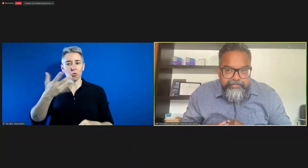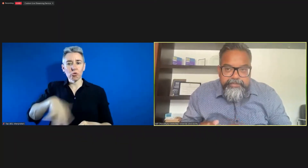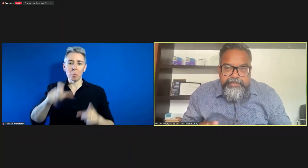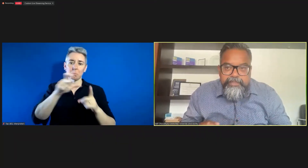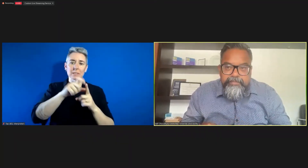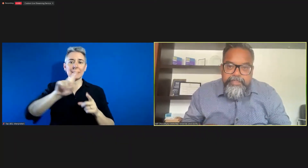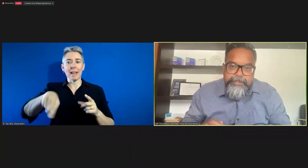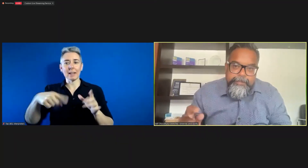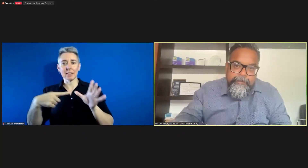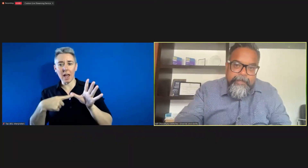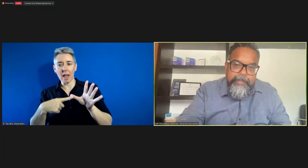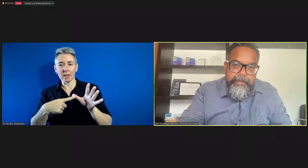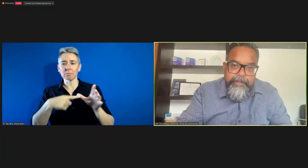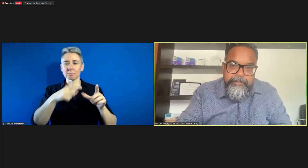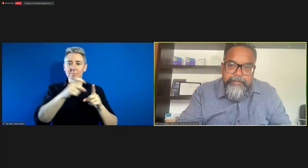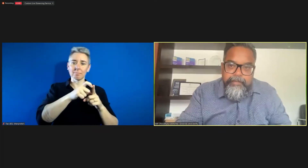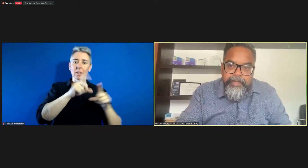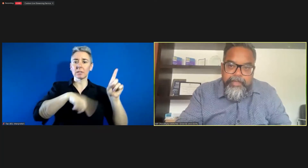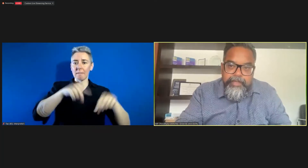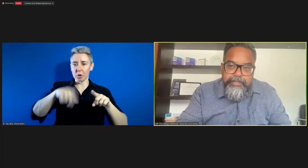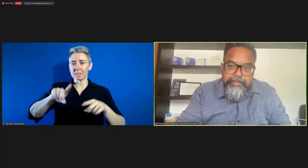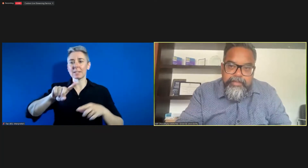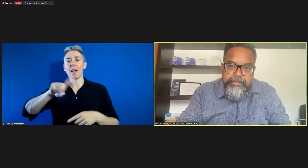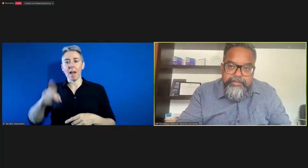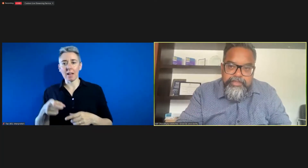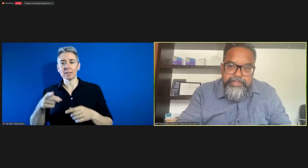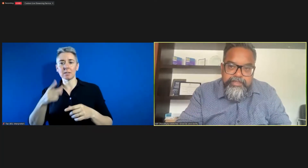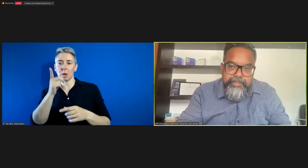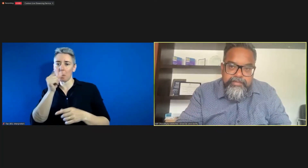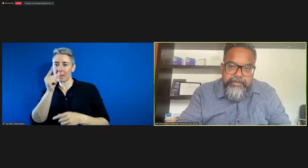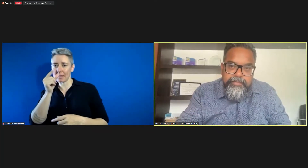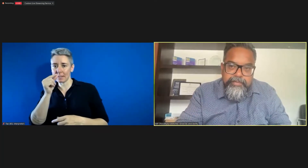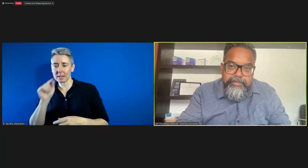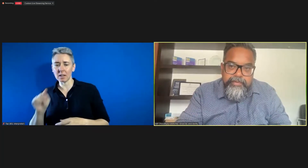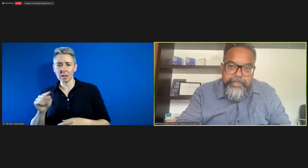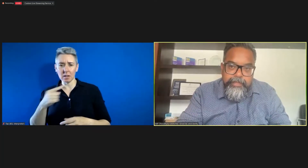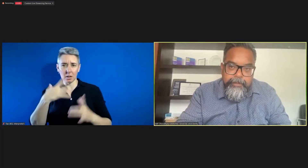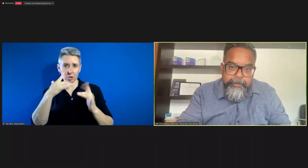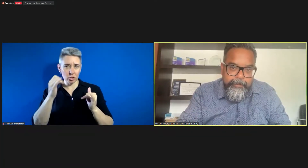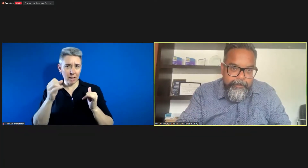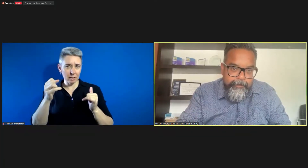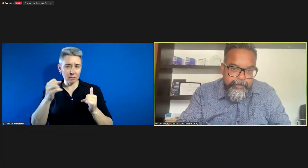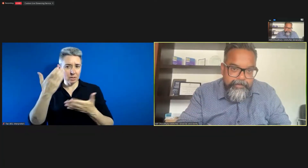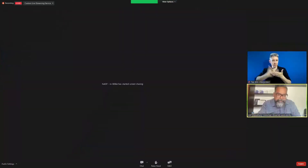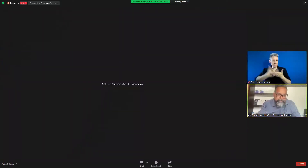Diversity and Ability. And I just want to check the slides are up already, or they can you see